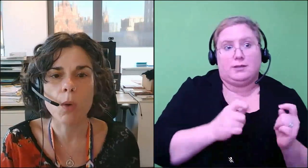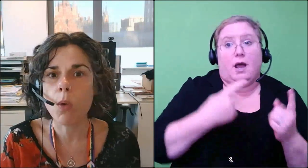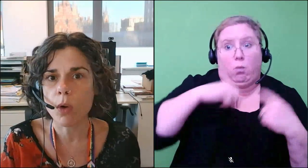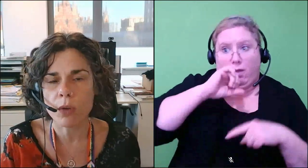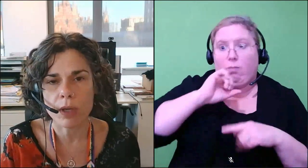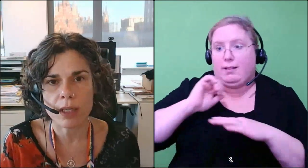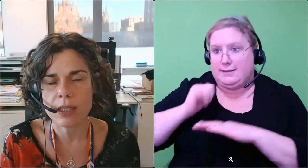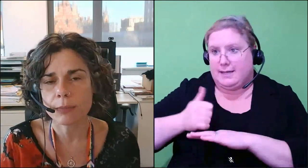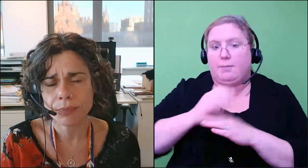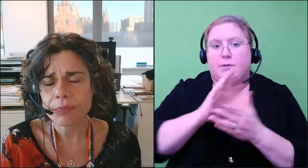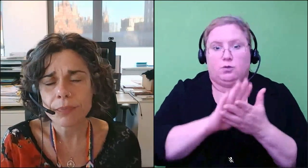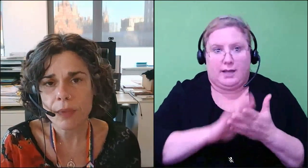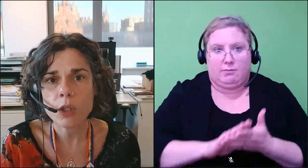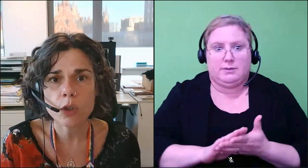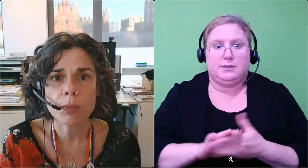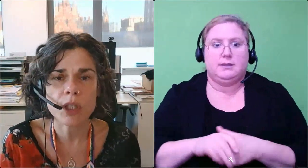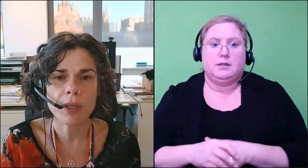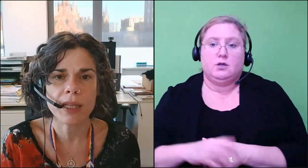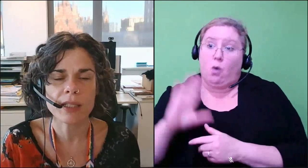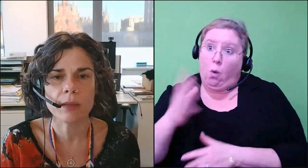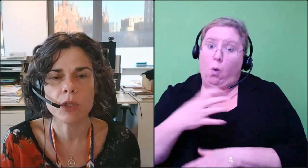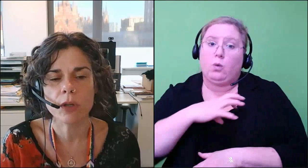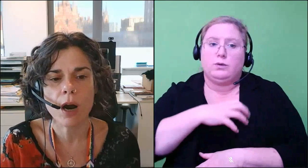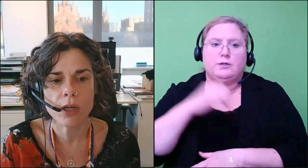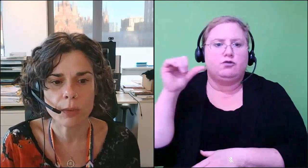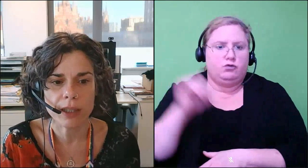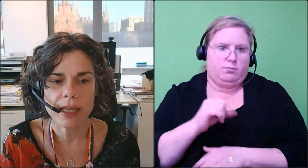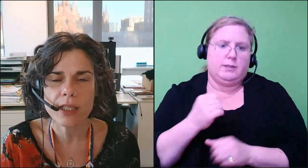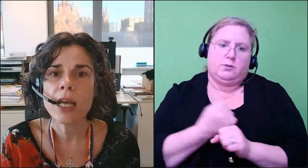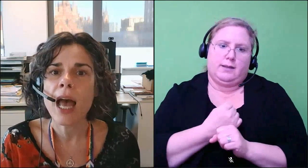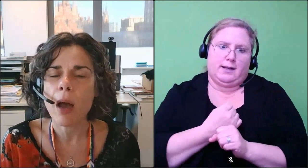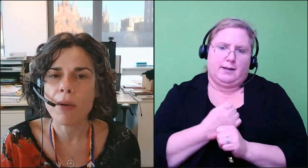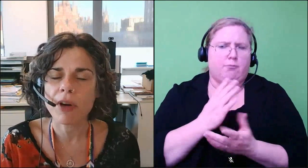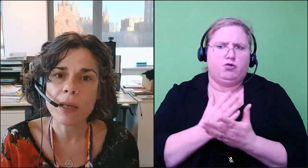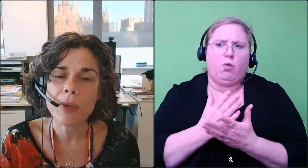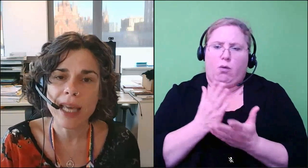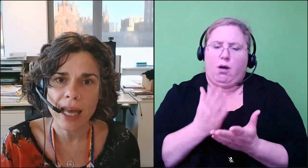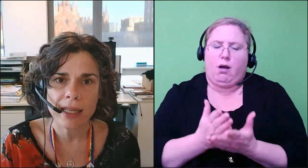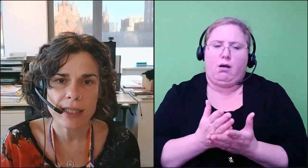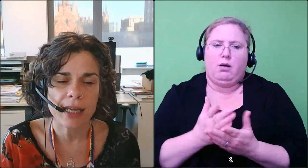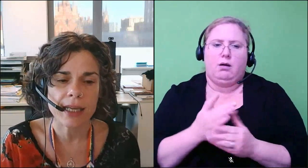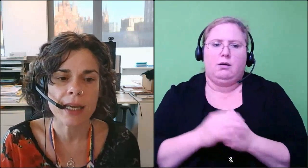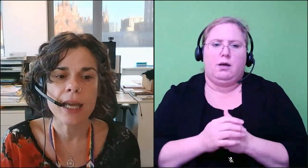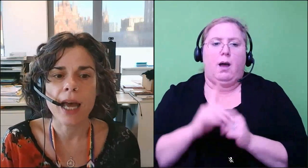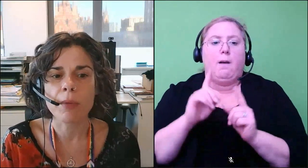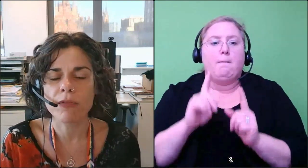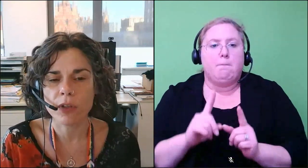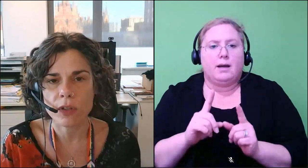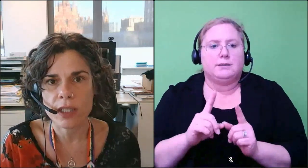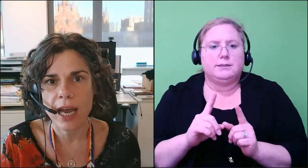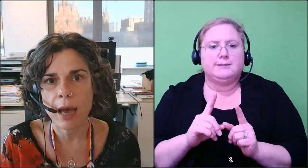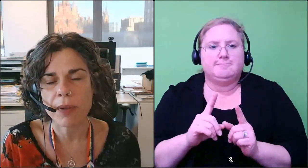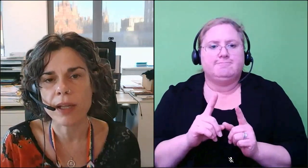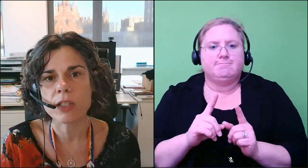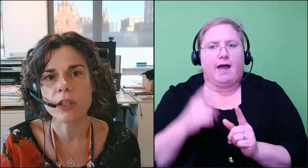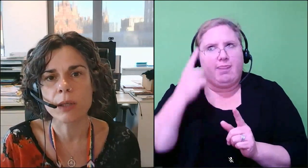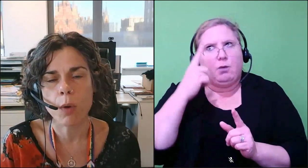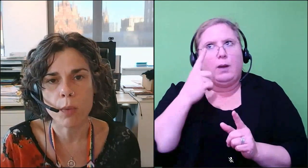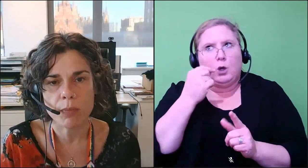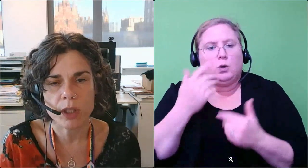So all unions should be doing that, and I'm sure are doing that. However, I think we we can take a further step, and that's certainly what we've been